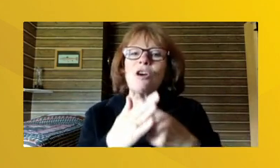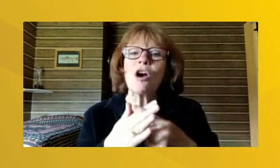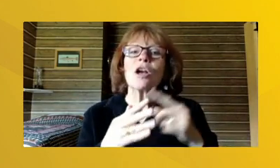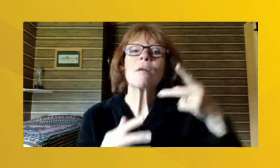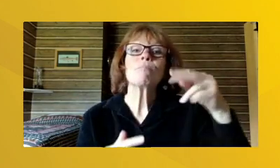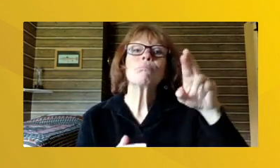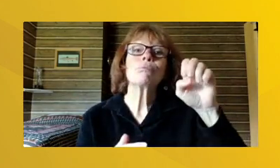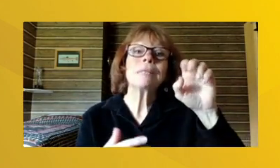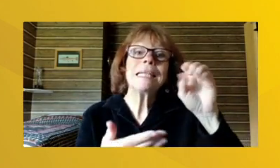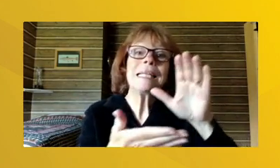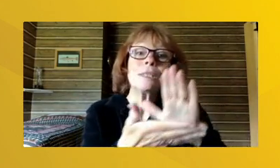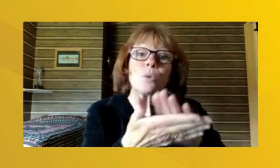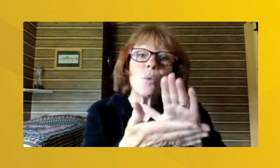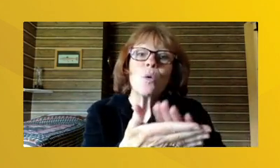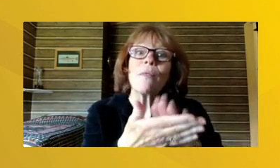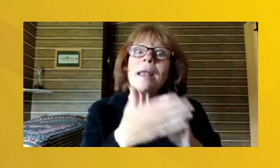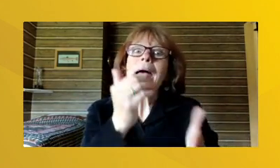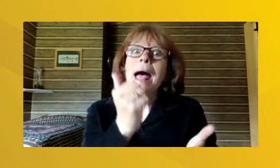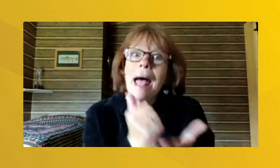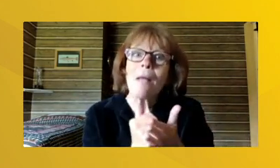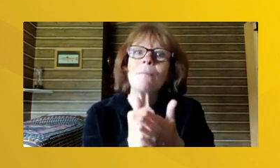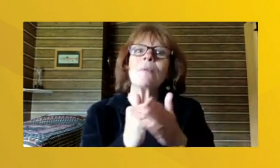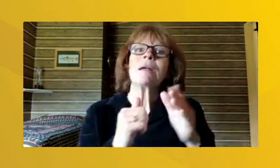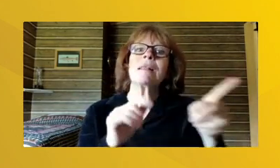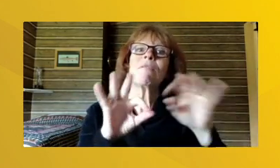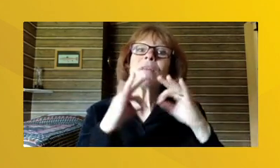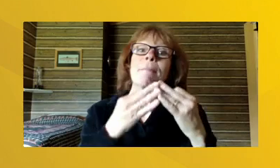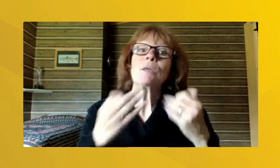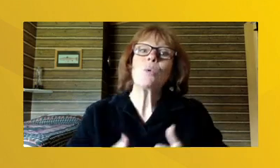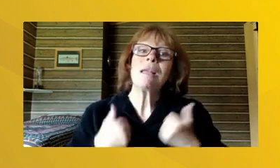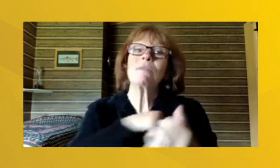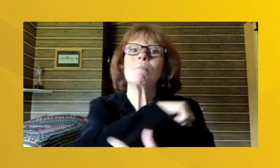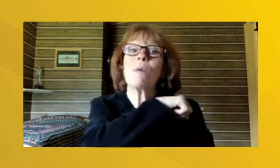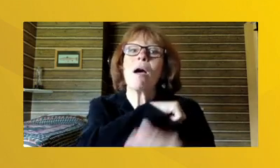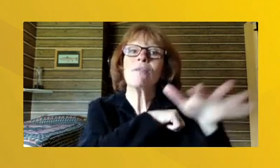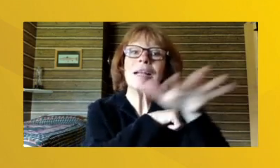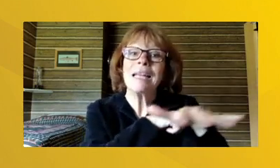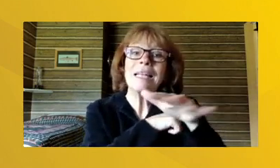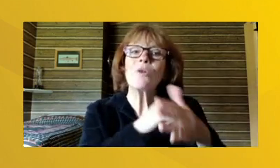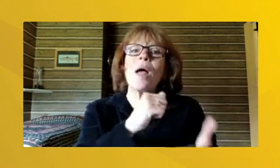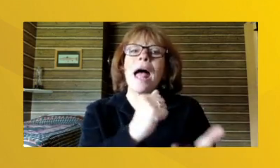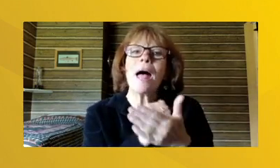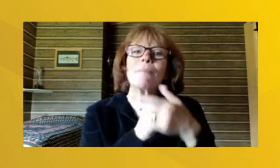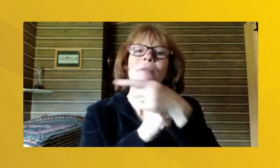for families who live in poverty to help them overcome that generational poverty and really